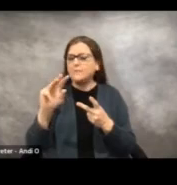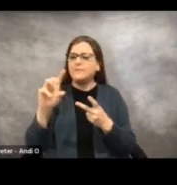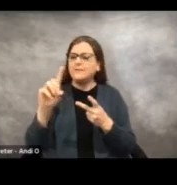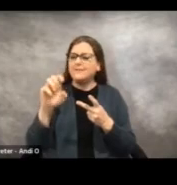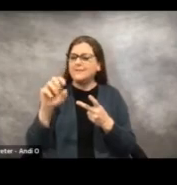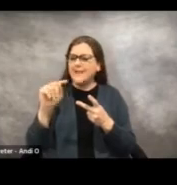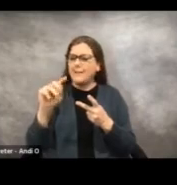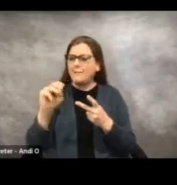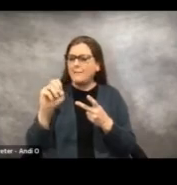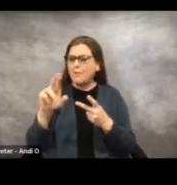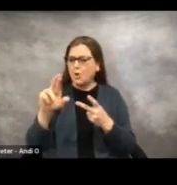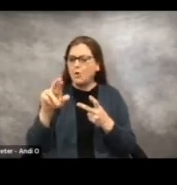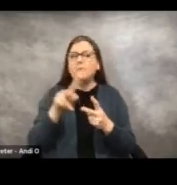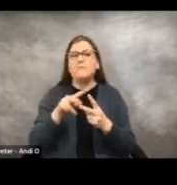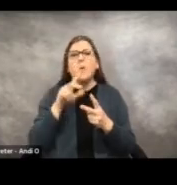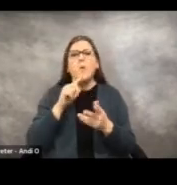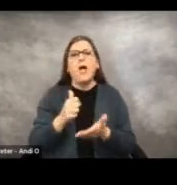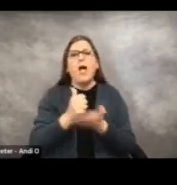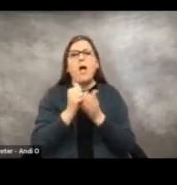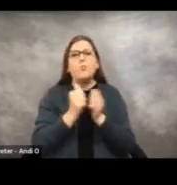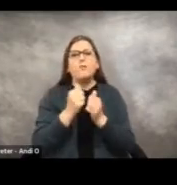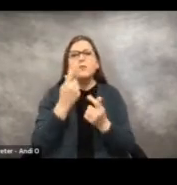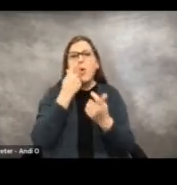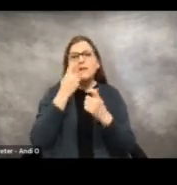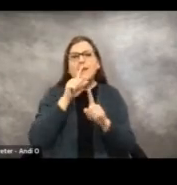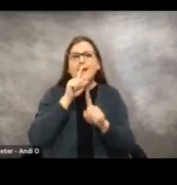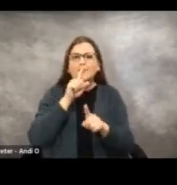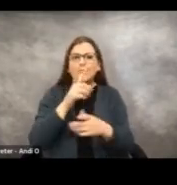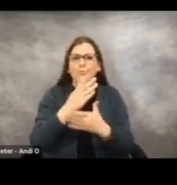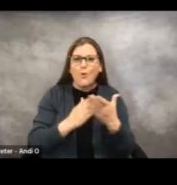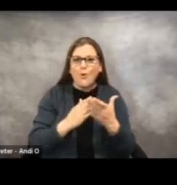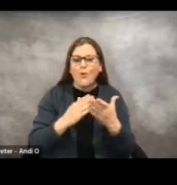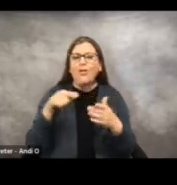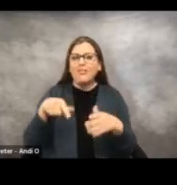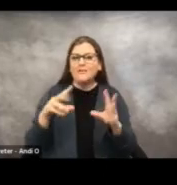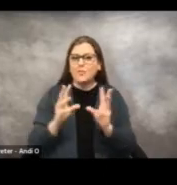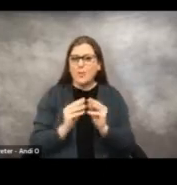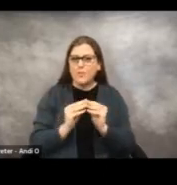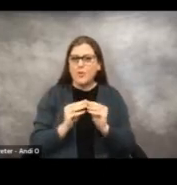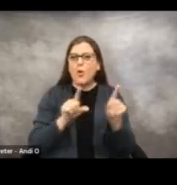answer portion of this webinar. And also, we're introducing Judy